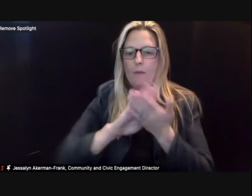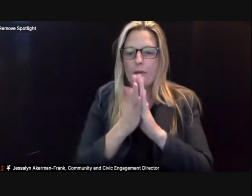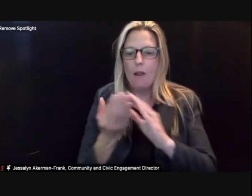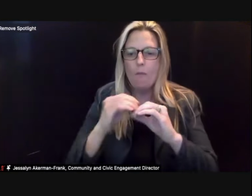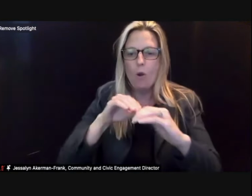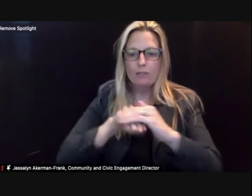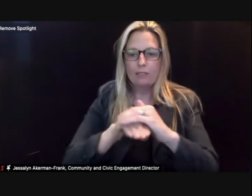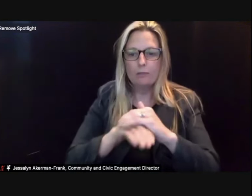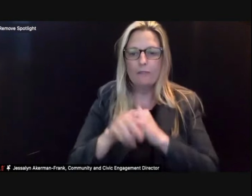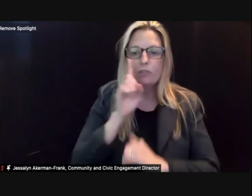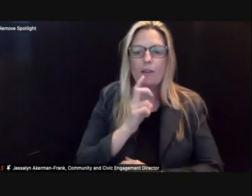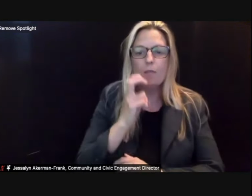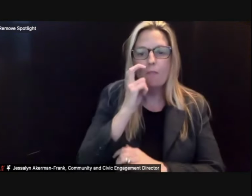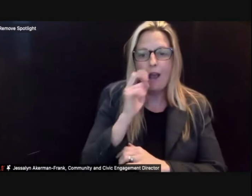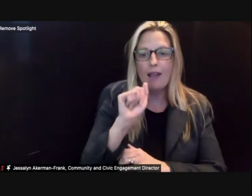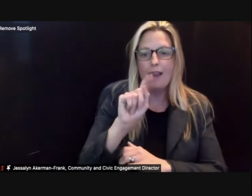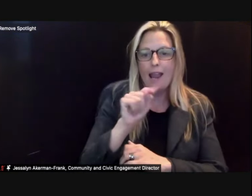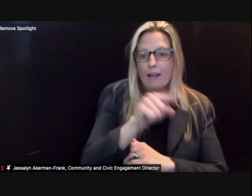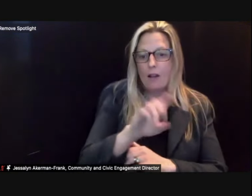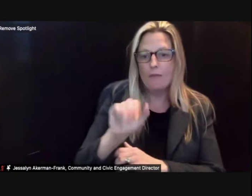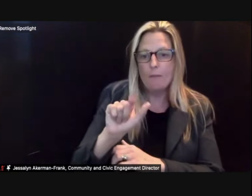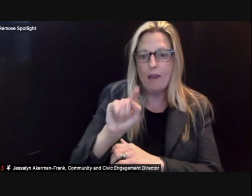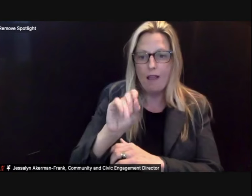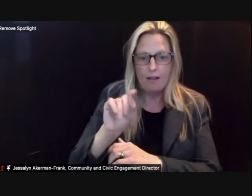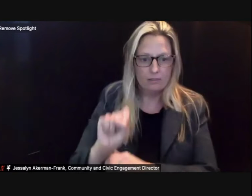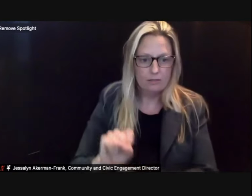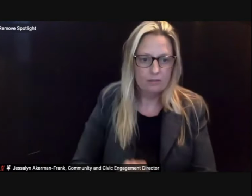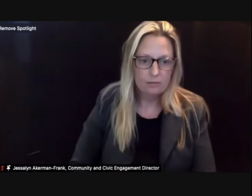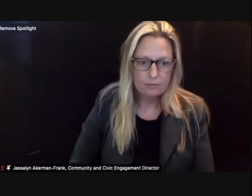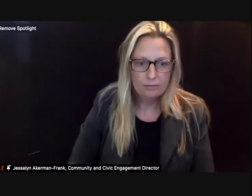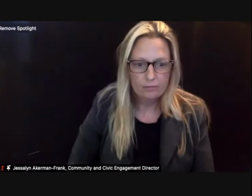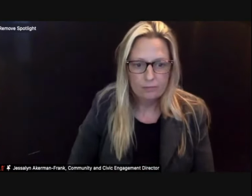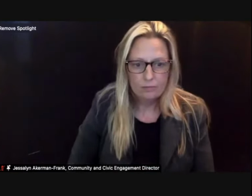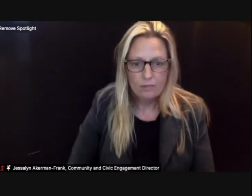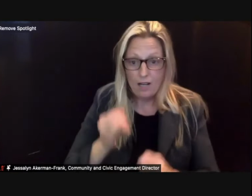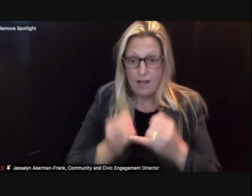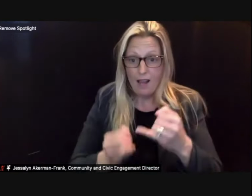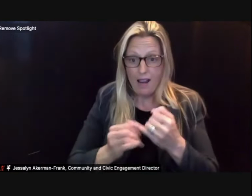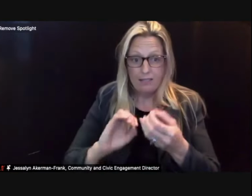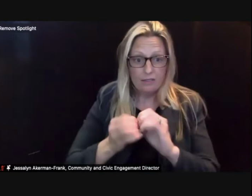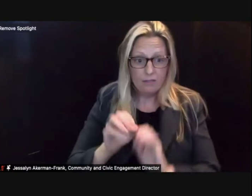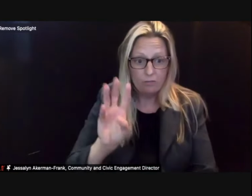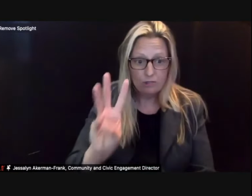information on how they can become more accessible for deafblind at the ballots.